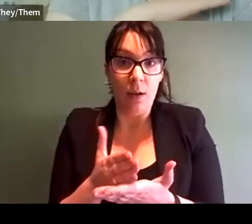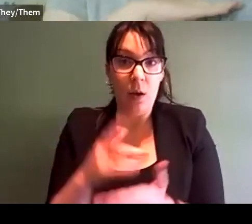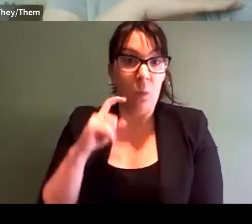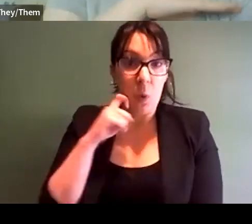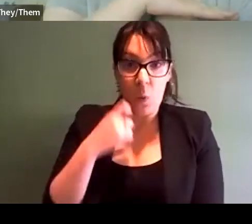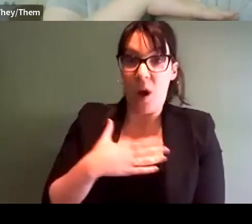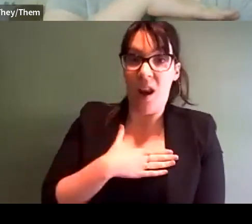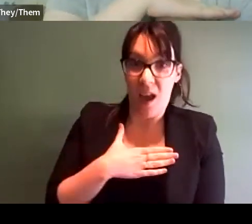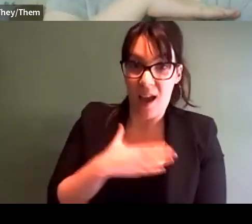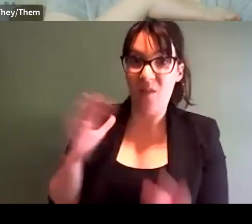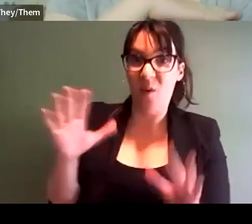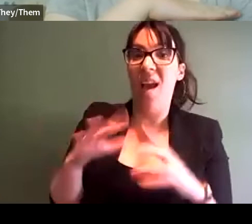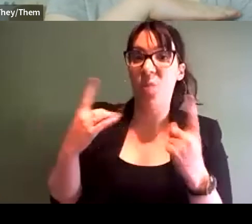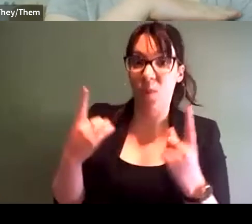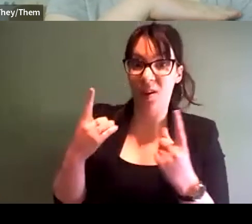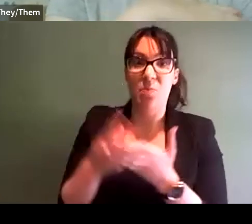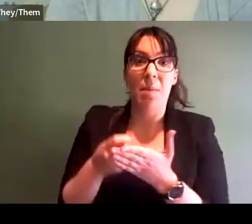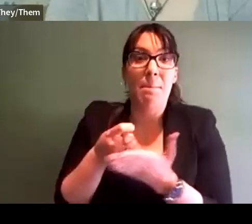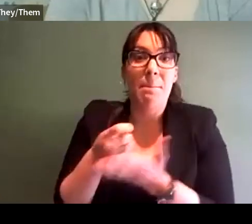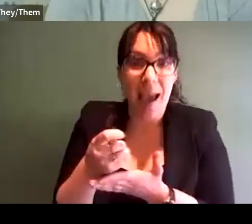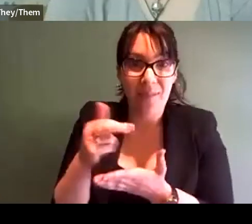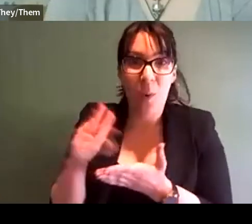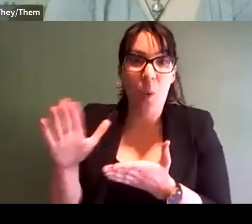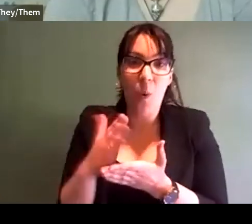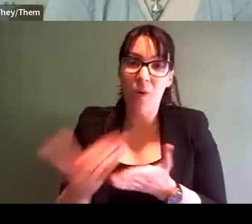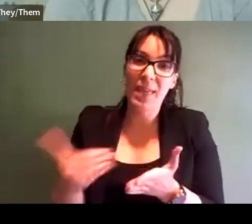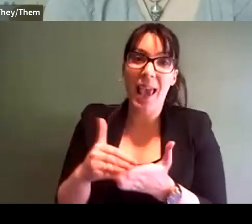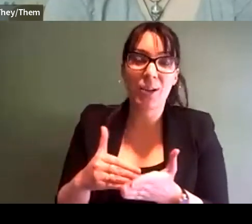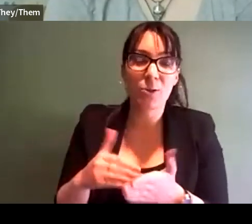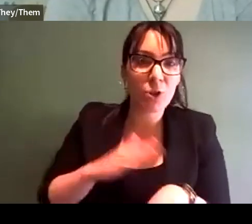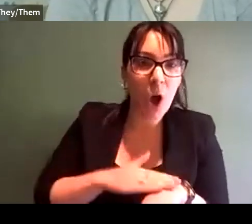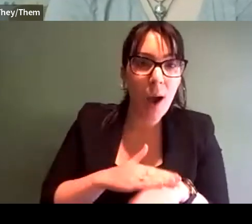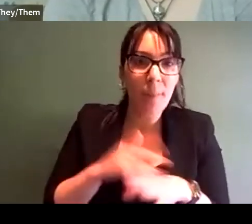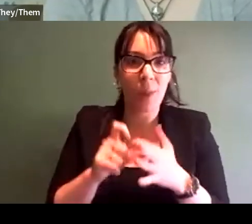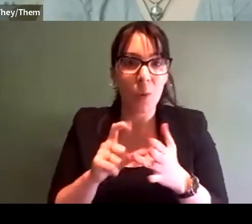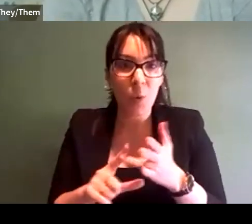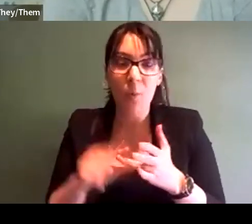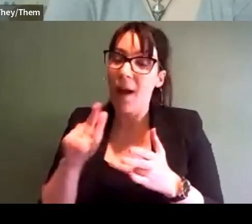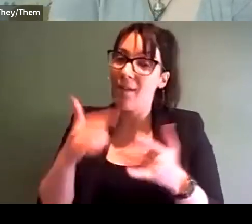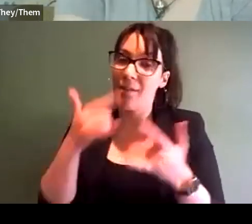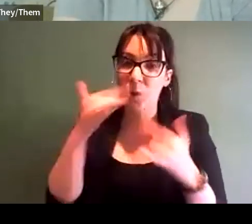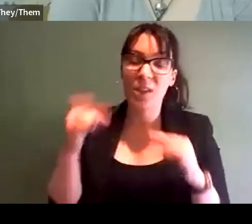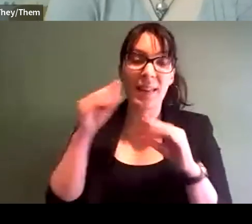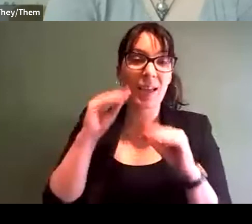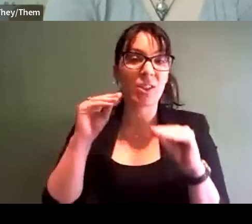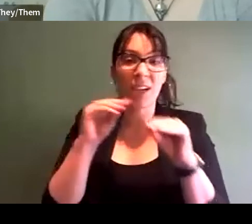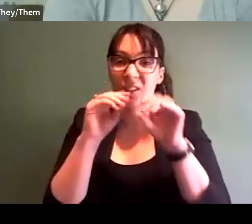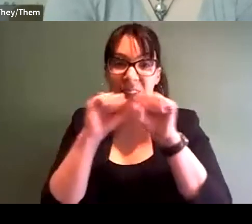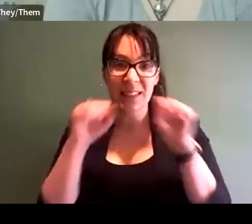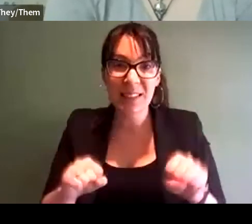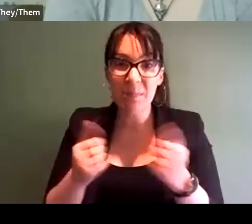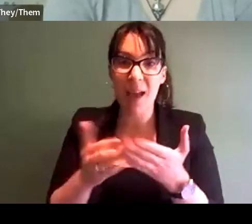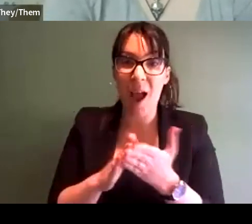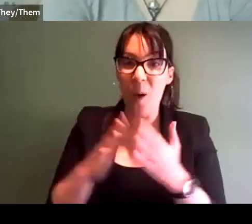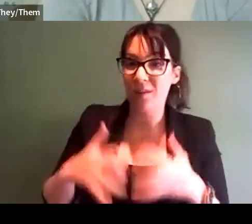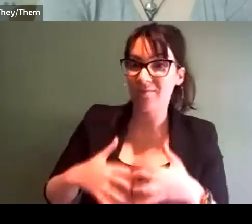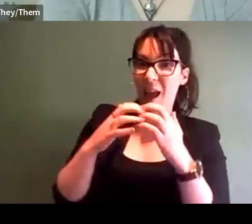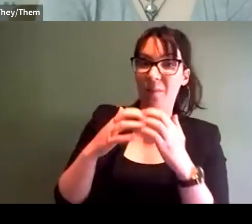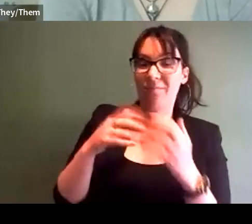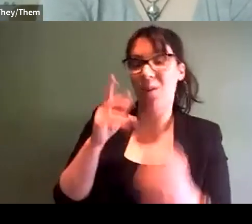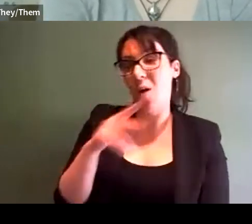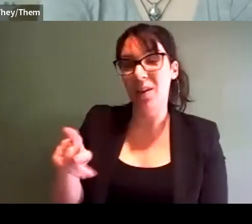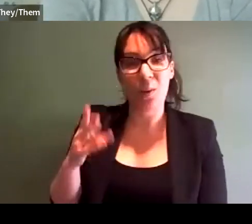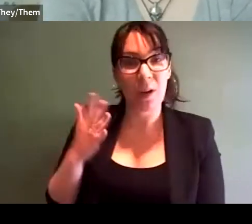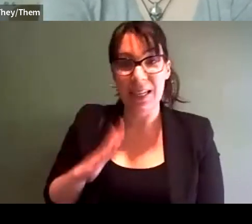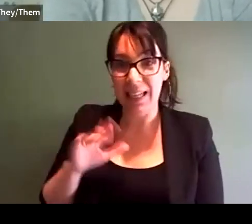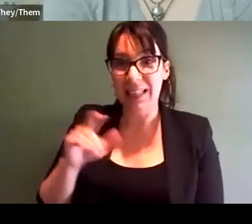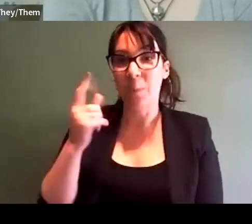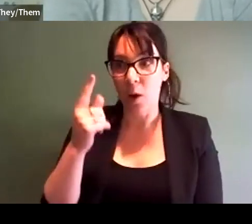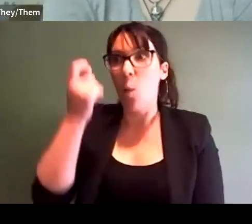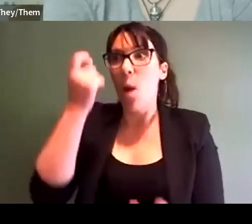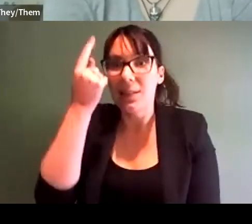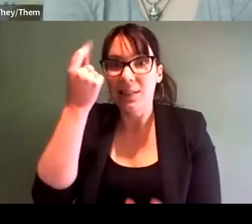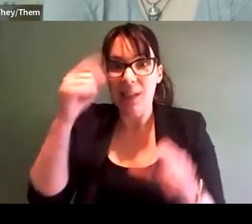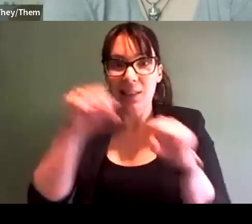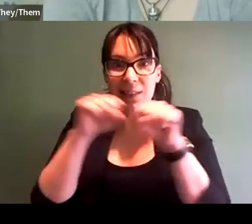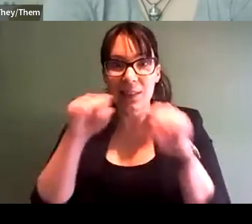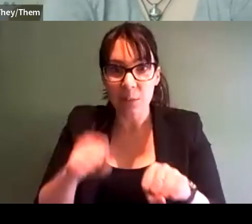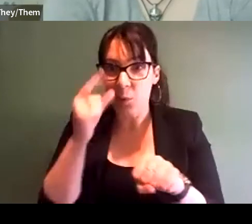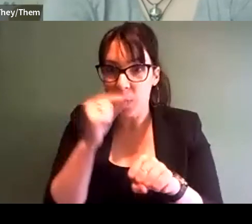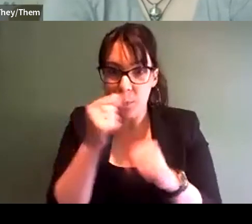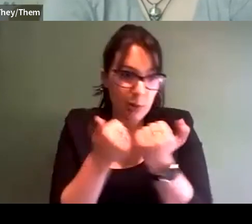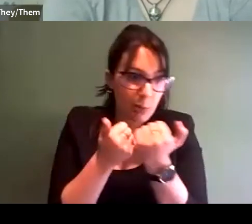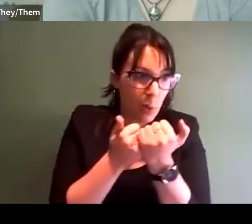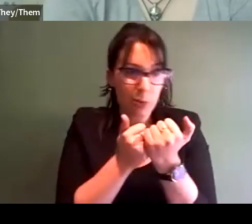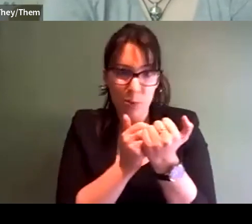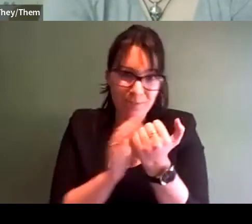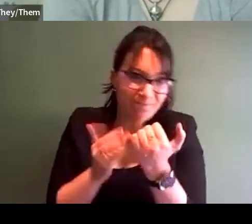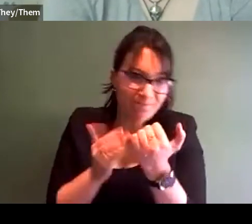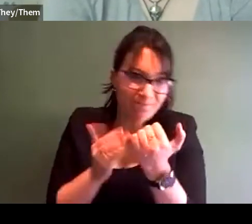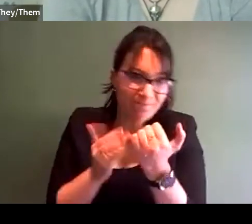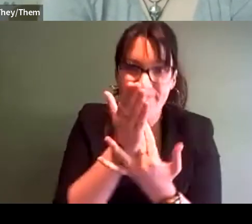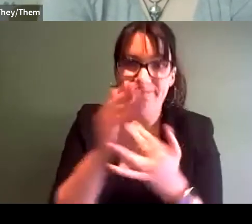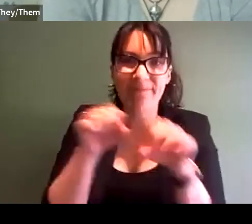paid for all the extra time in overtime that they put into us, but unfortunately the education system is built as such that you often need someone who understands the system to be able to support you and navigate that.